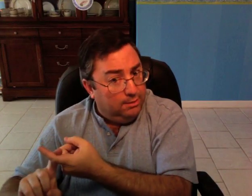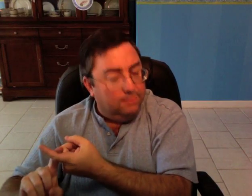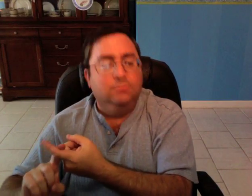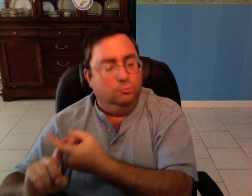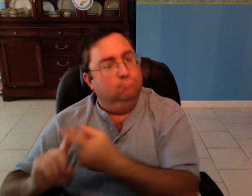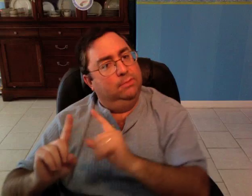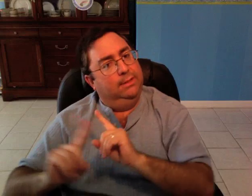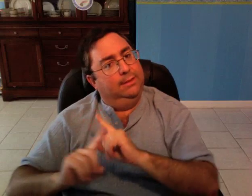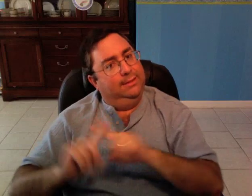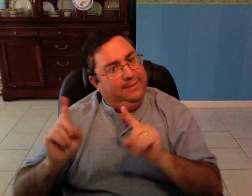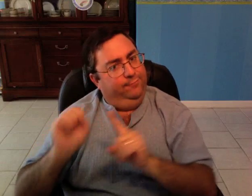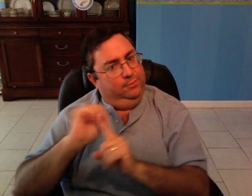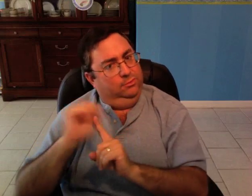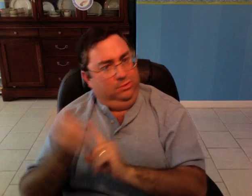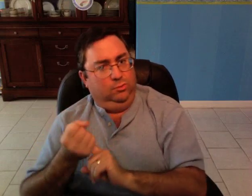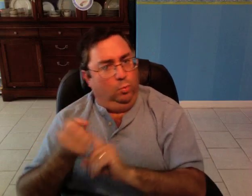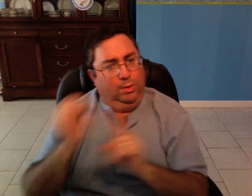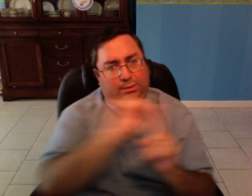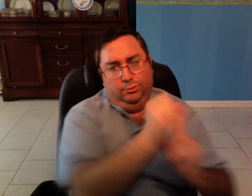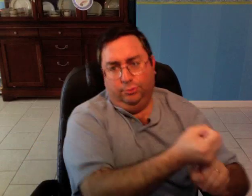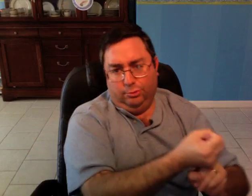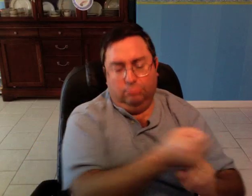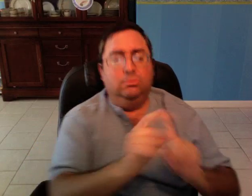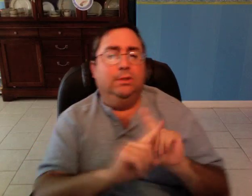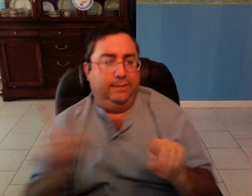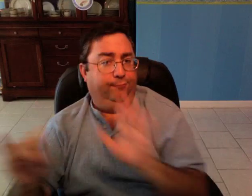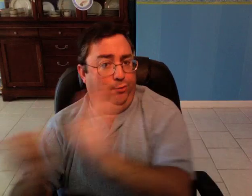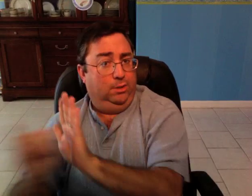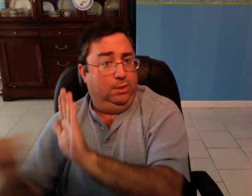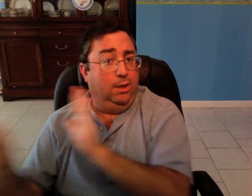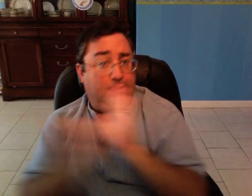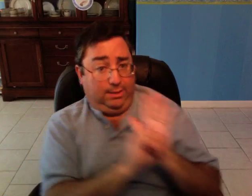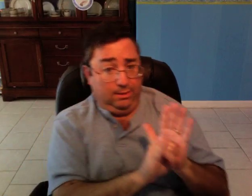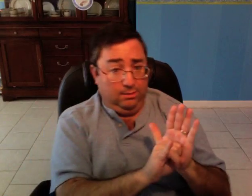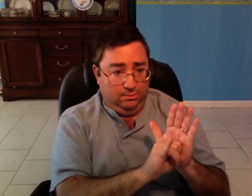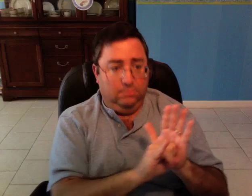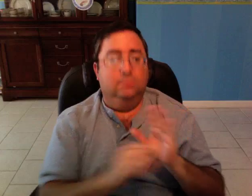and so on. Different situations bring out different aspects of my identity.